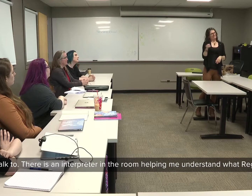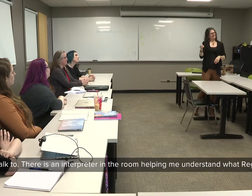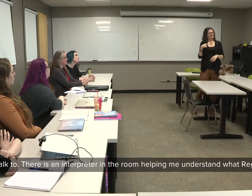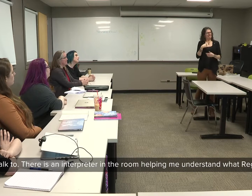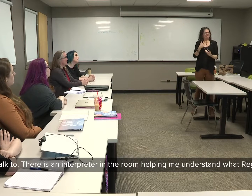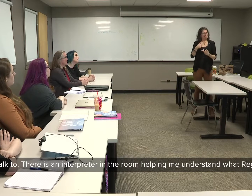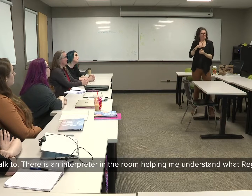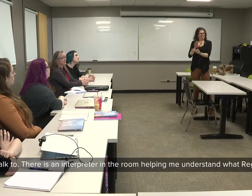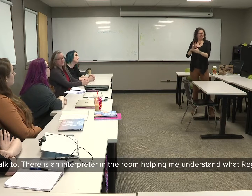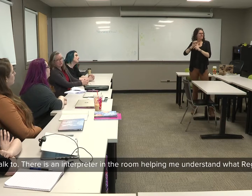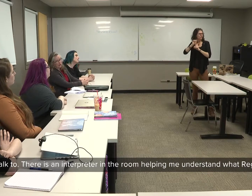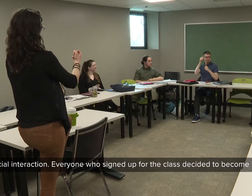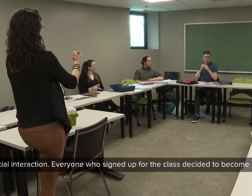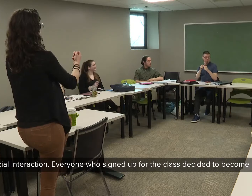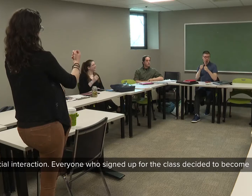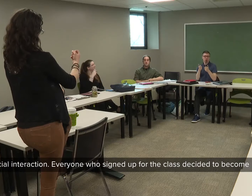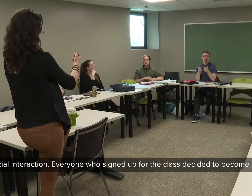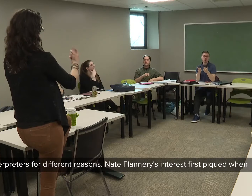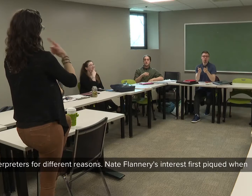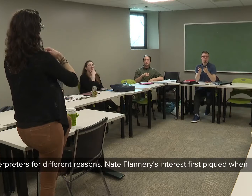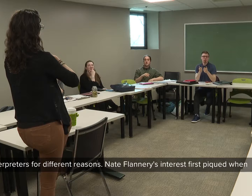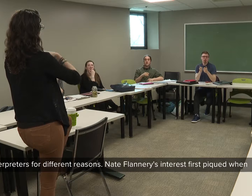We spoke with Thibodeau today along with a hearing interpreter.